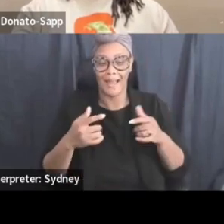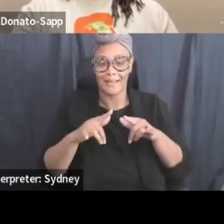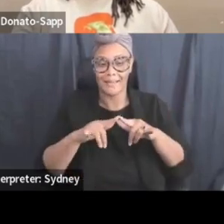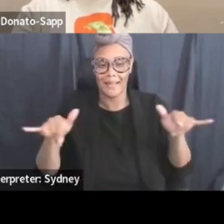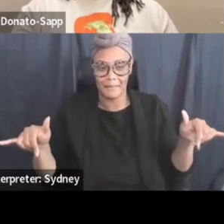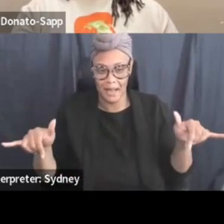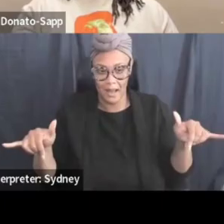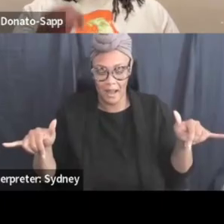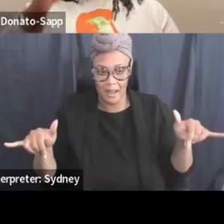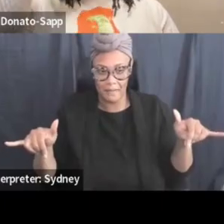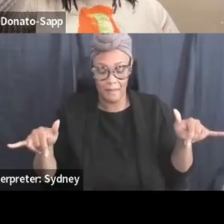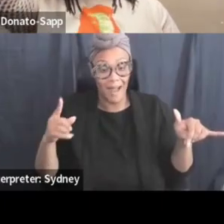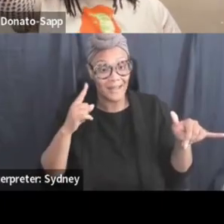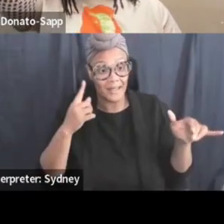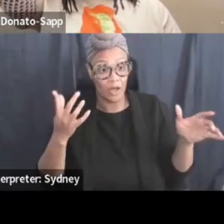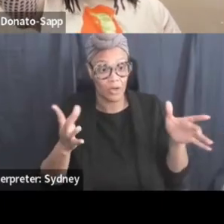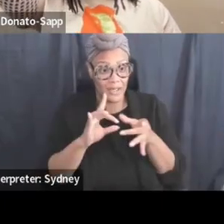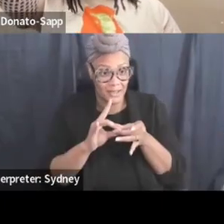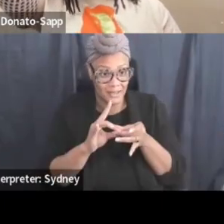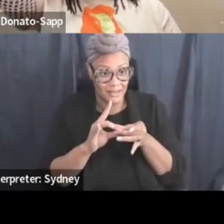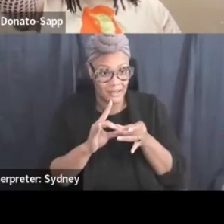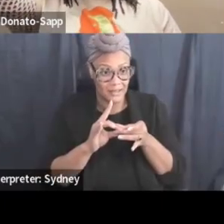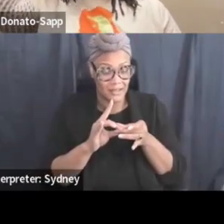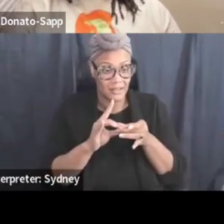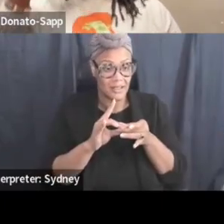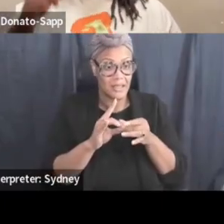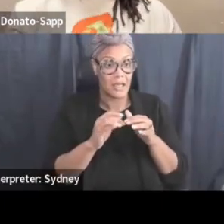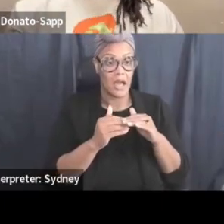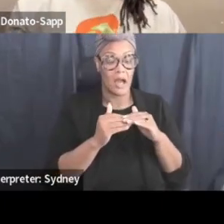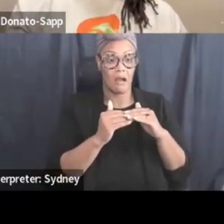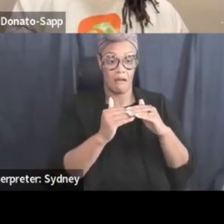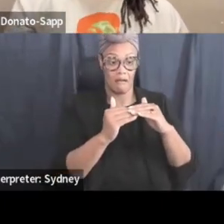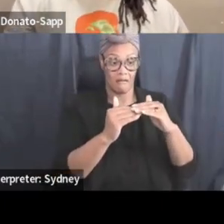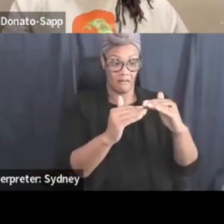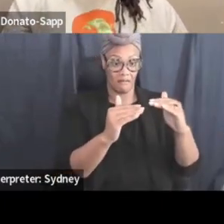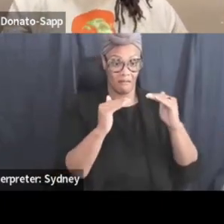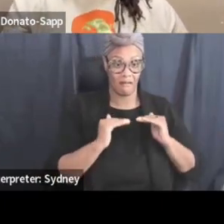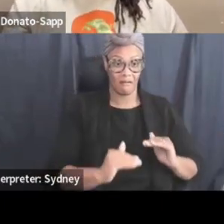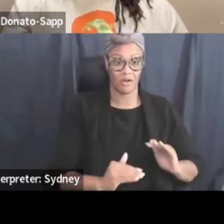the under reppresentation and the over representation. The under reppresentation uh there